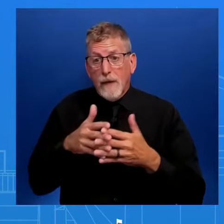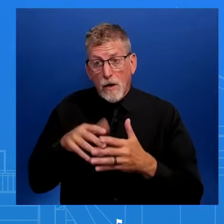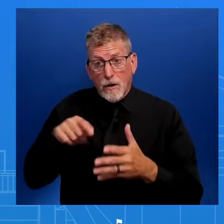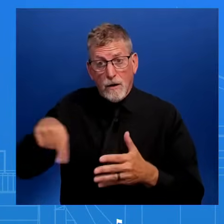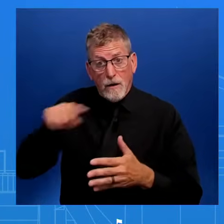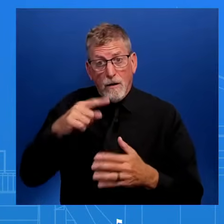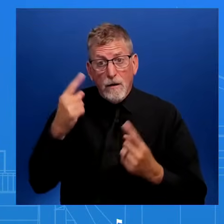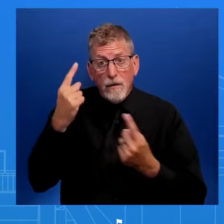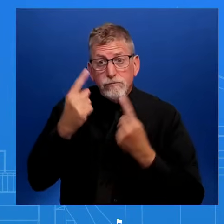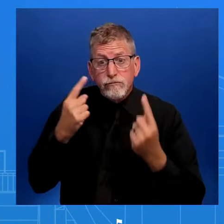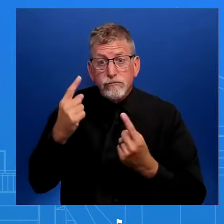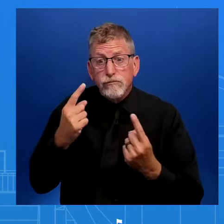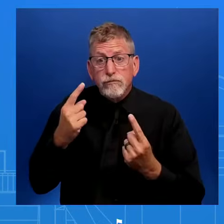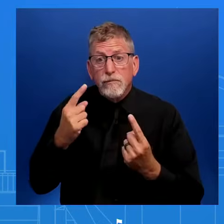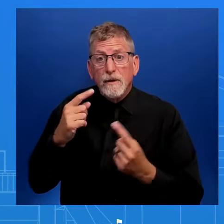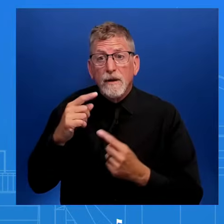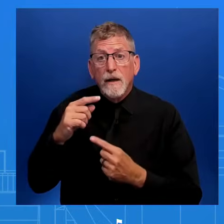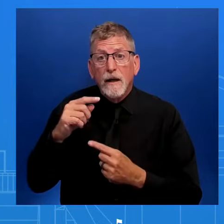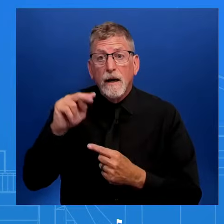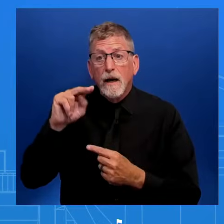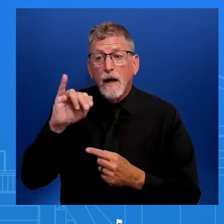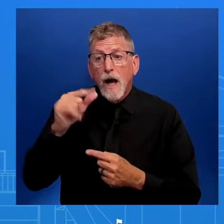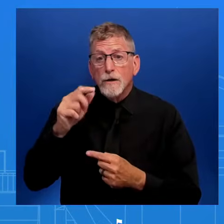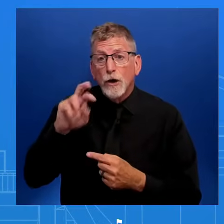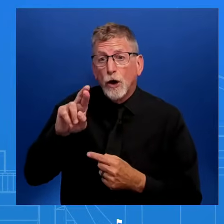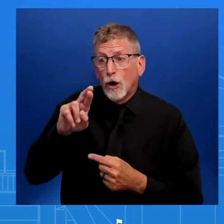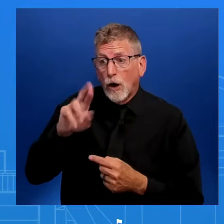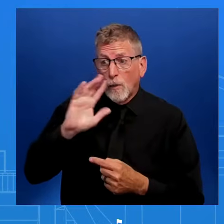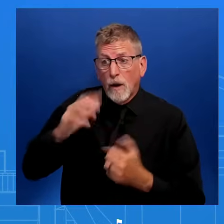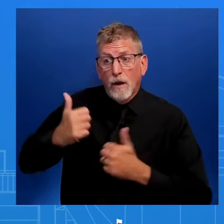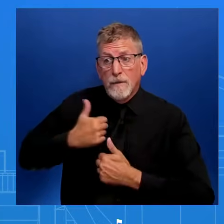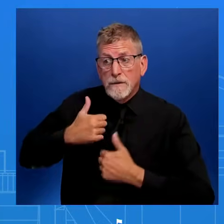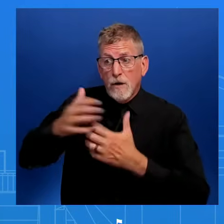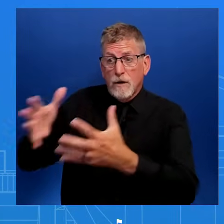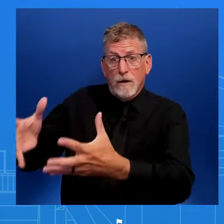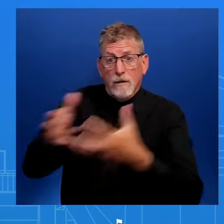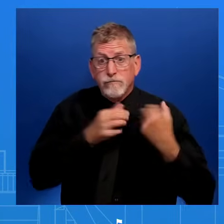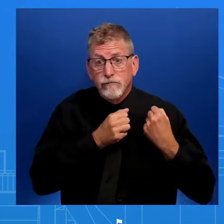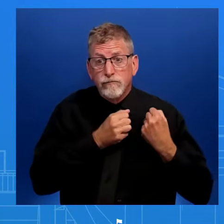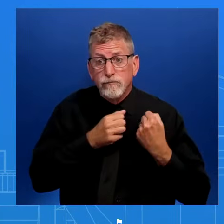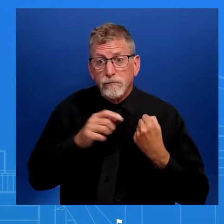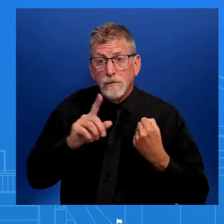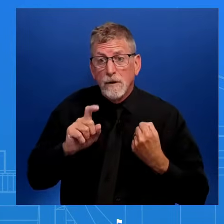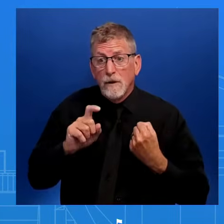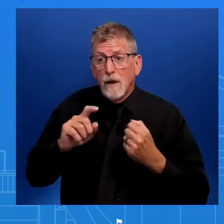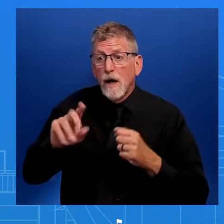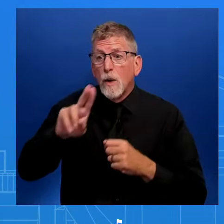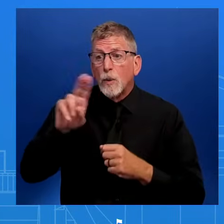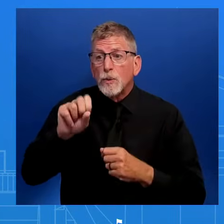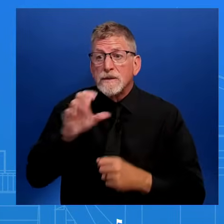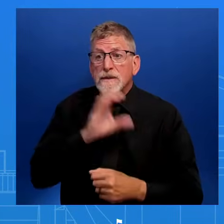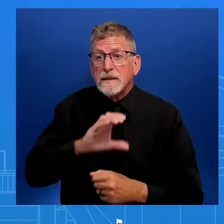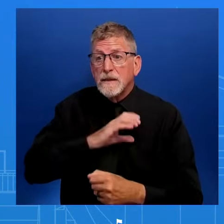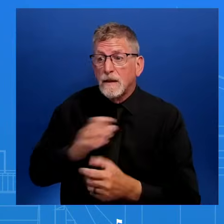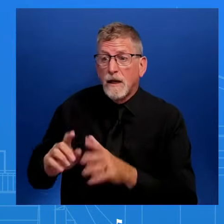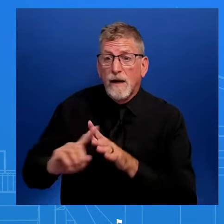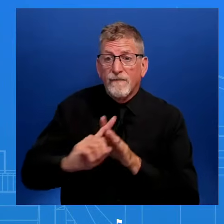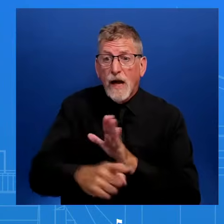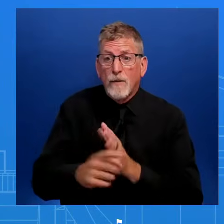The Press: Thanks, Karine. Two and a half questions. And thanks to all the colleagues and all the -- the members of the staff that are leaving. I want to get all that in.